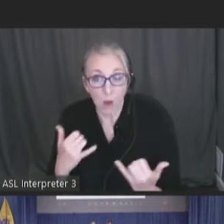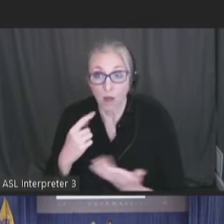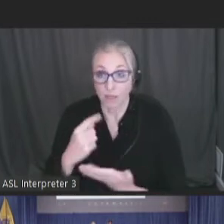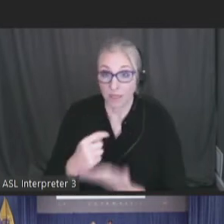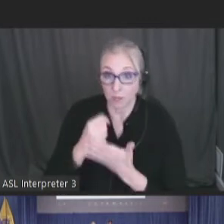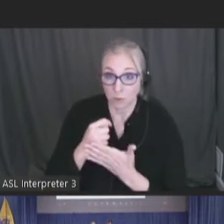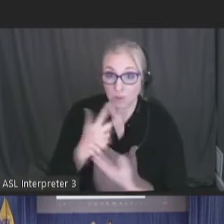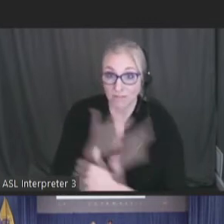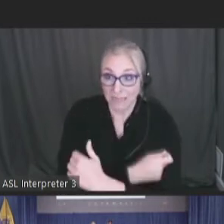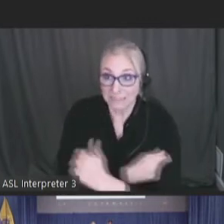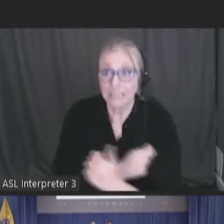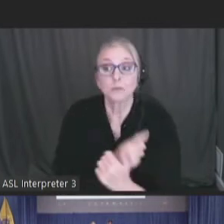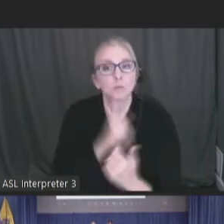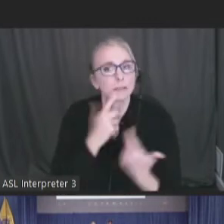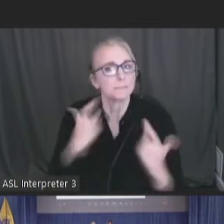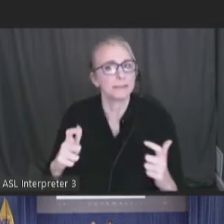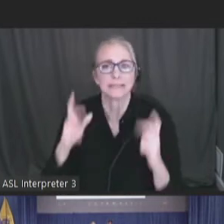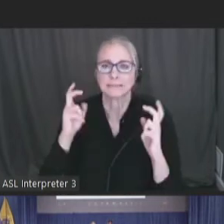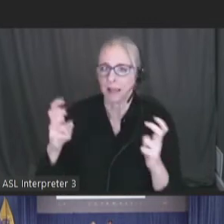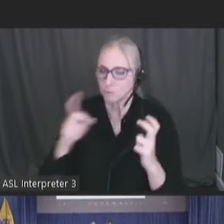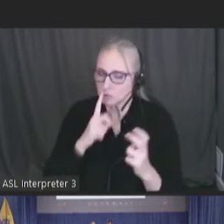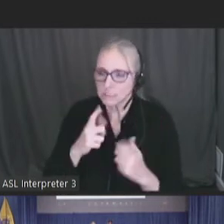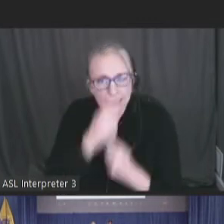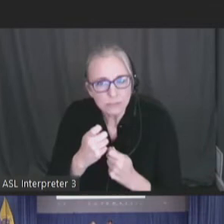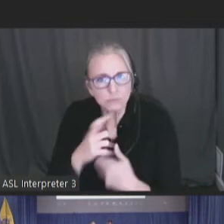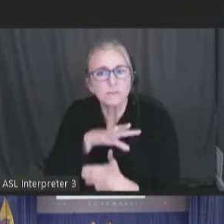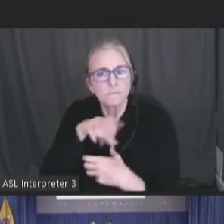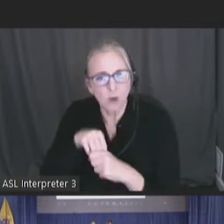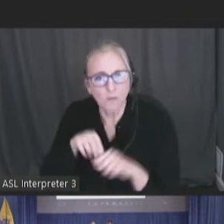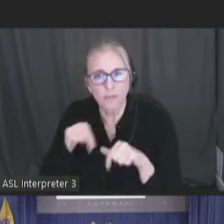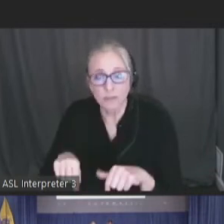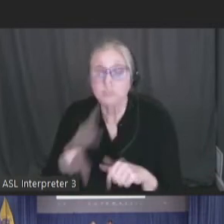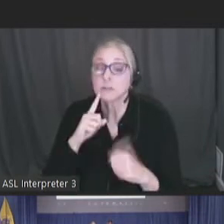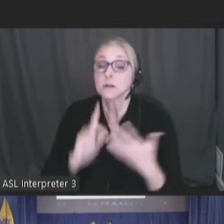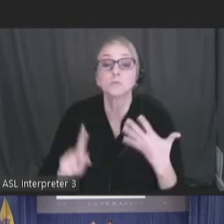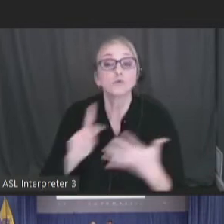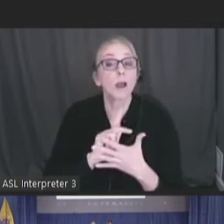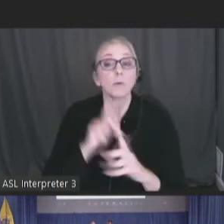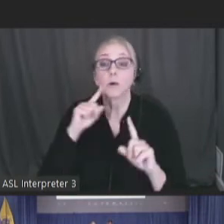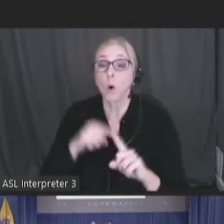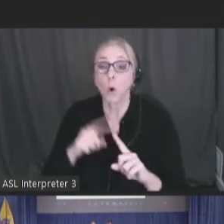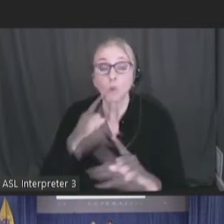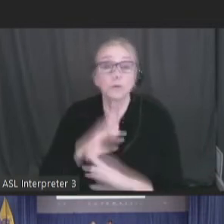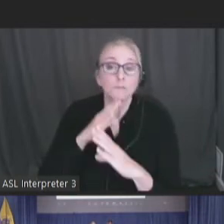a big topic, we're very interested in this. The primary goal is to prevent recurrent genital